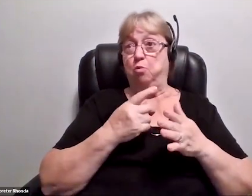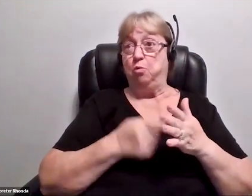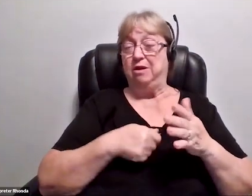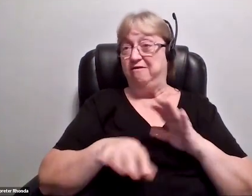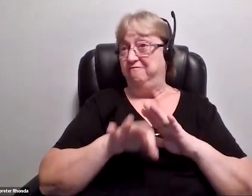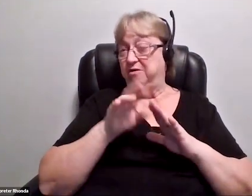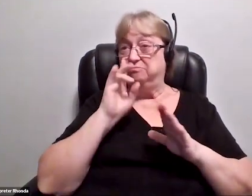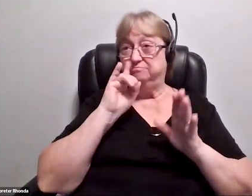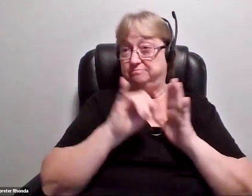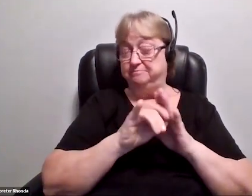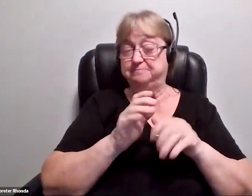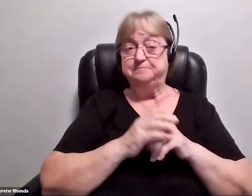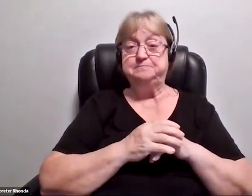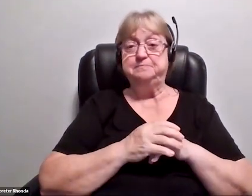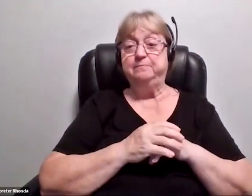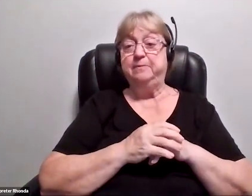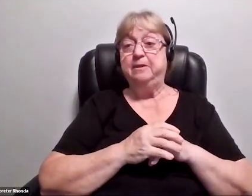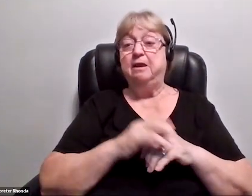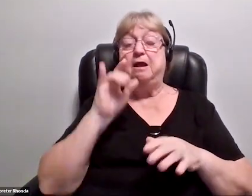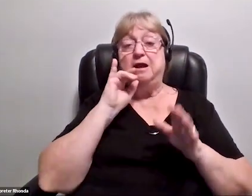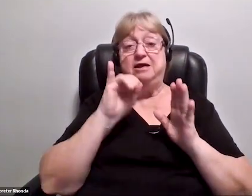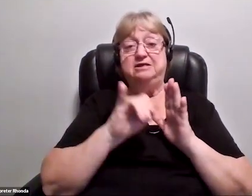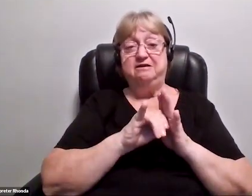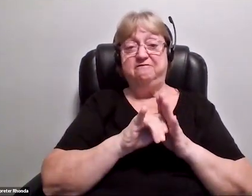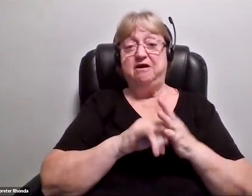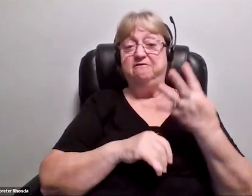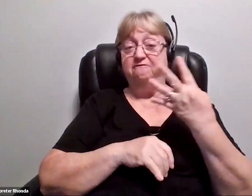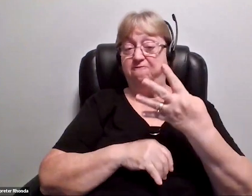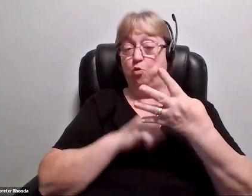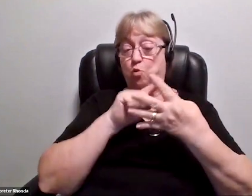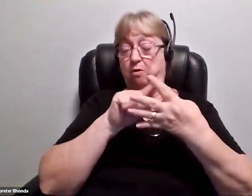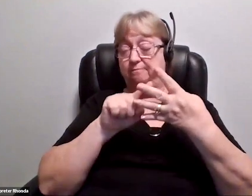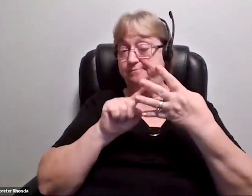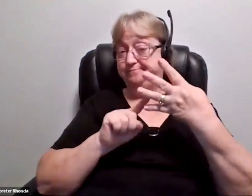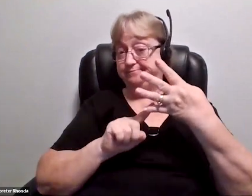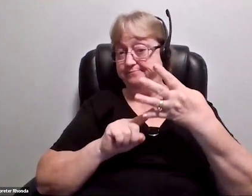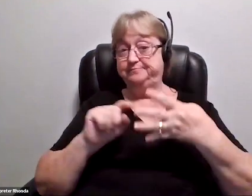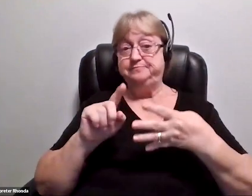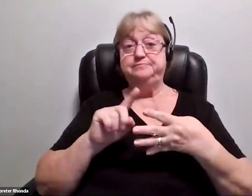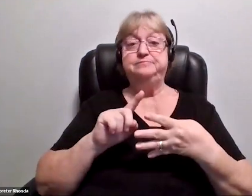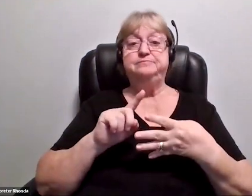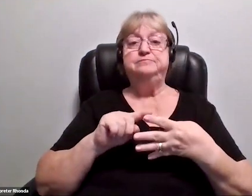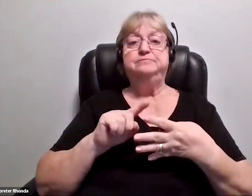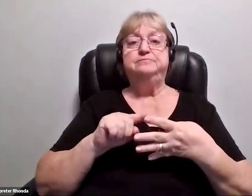I identified four categories of analysis, namely science literacy